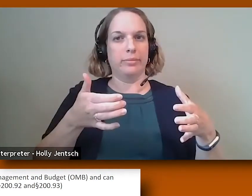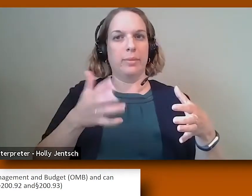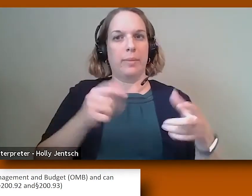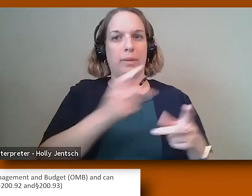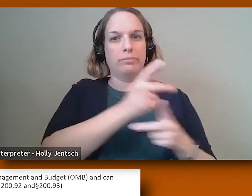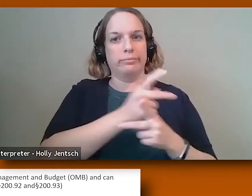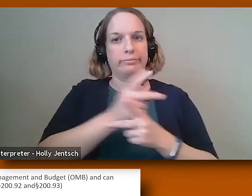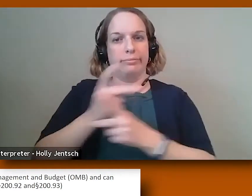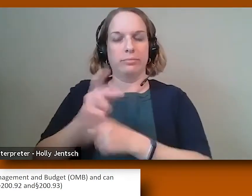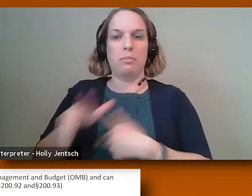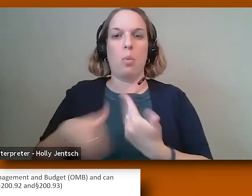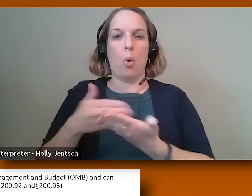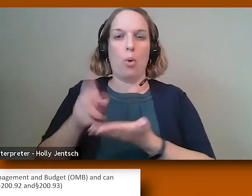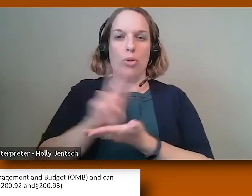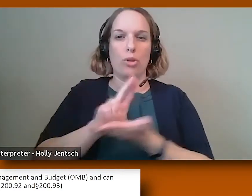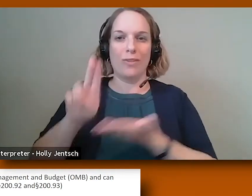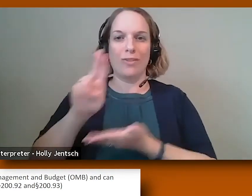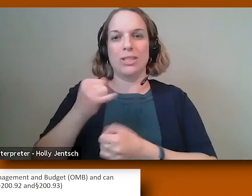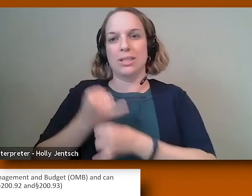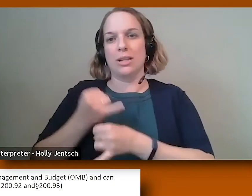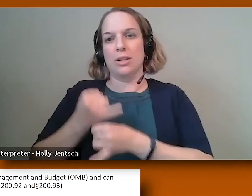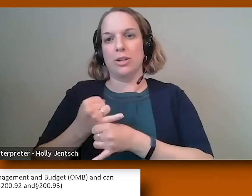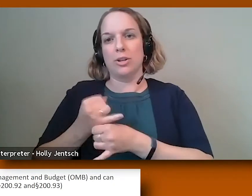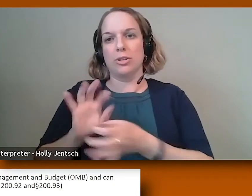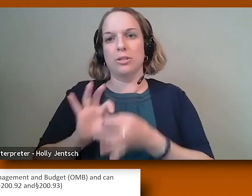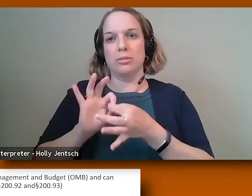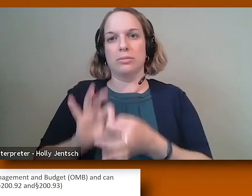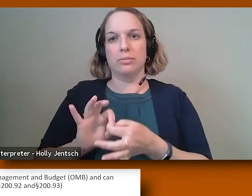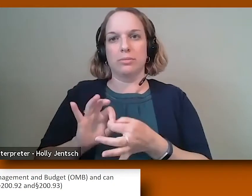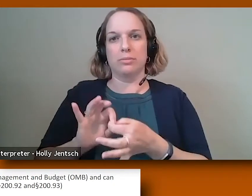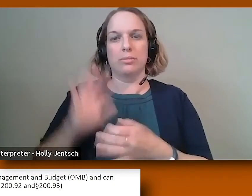and institutions involved with federal research.